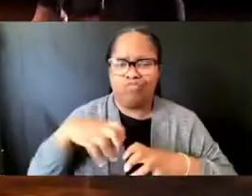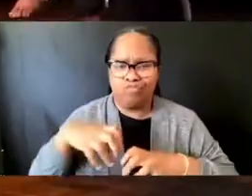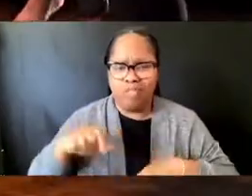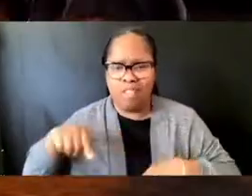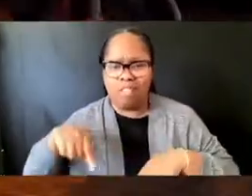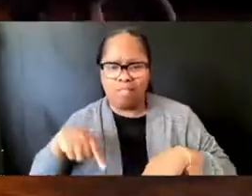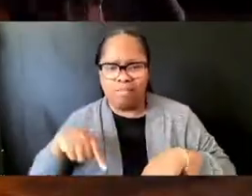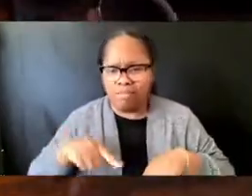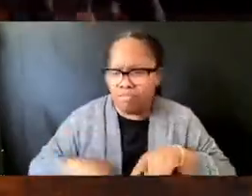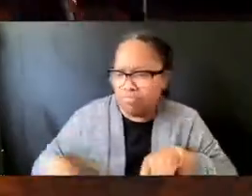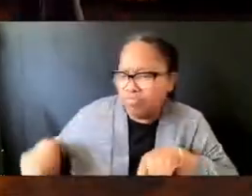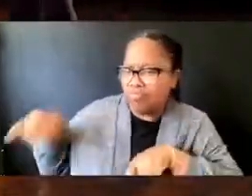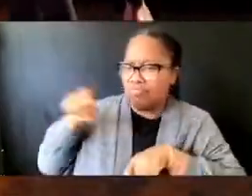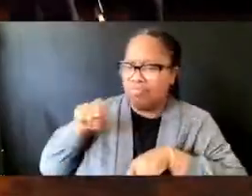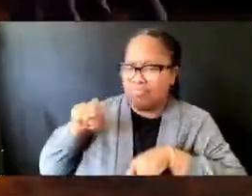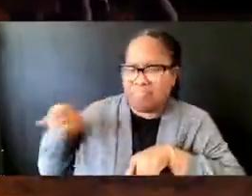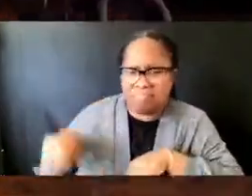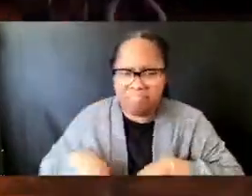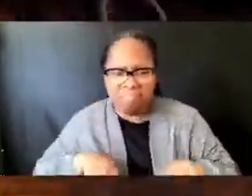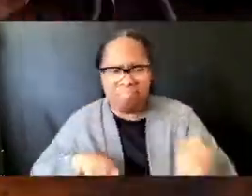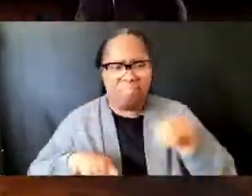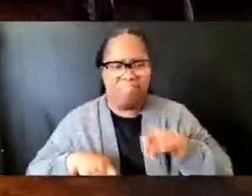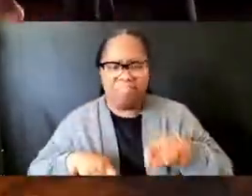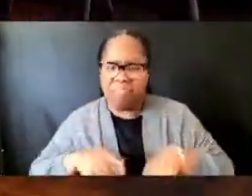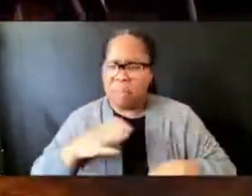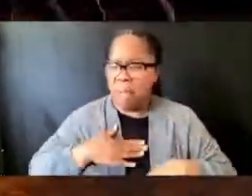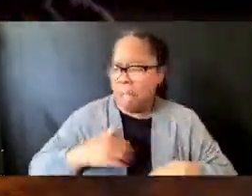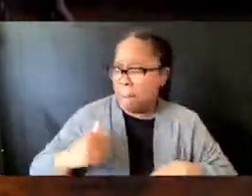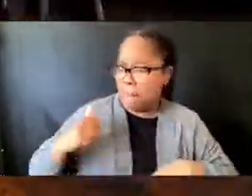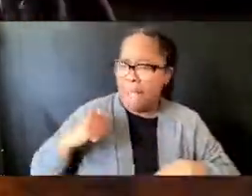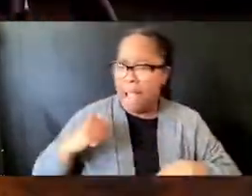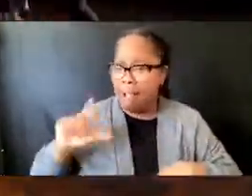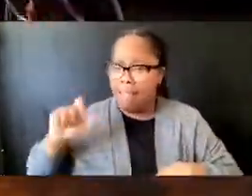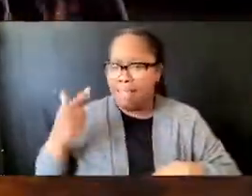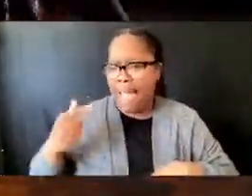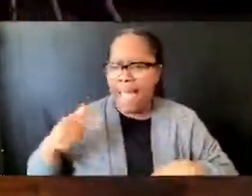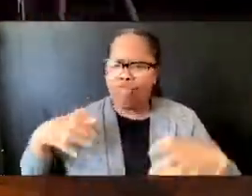(grunting) And shimmy it out.